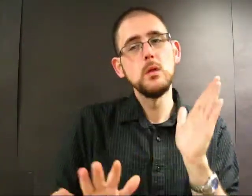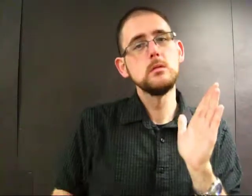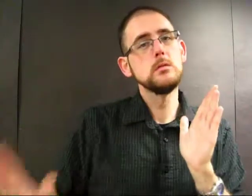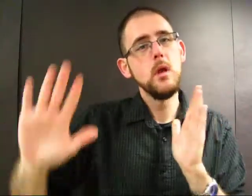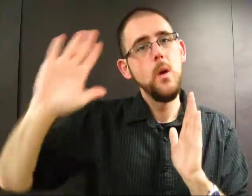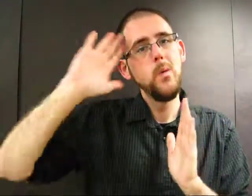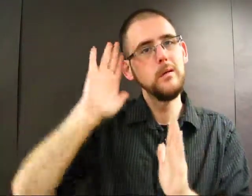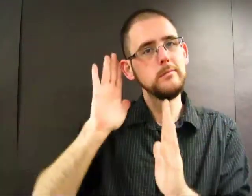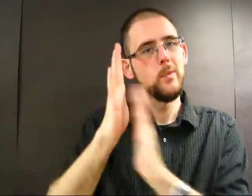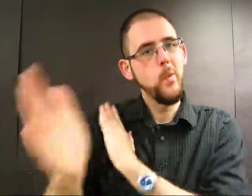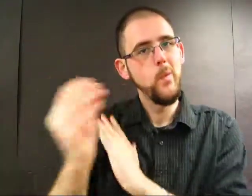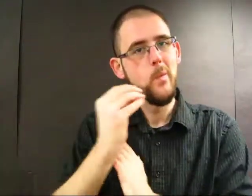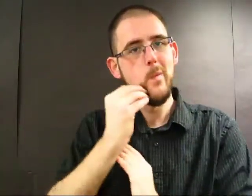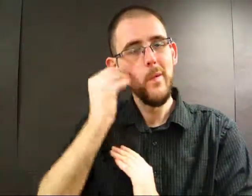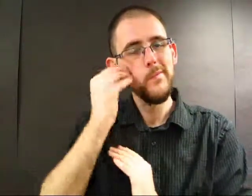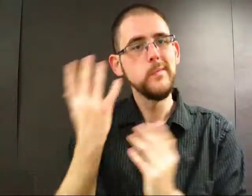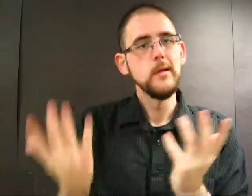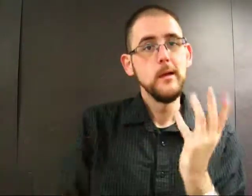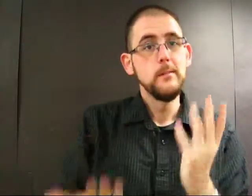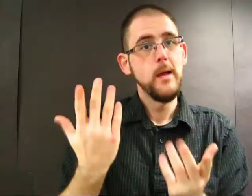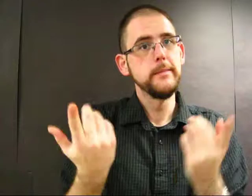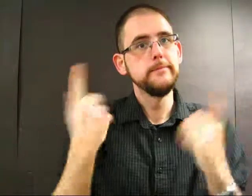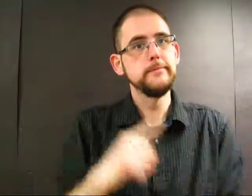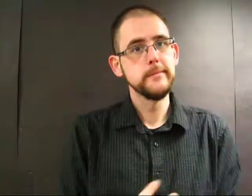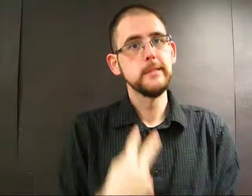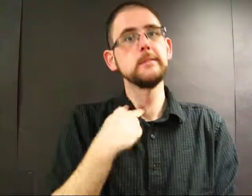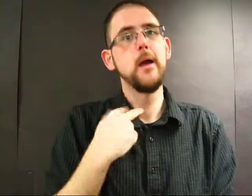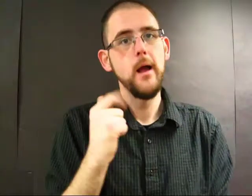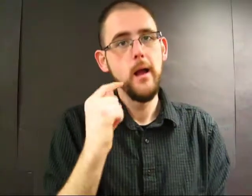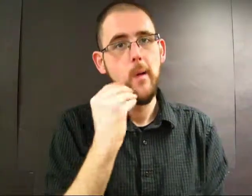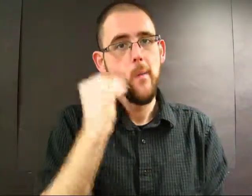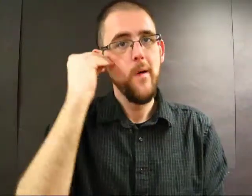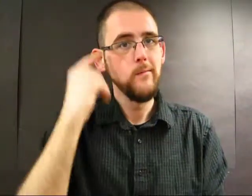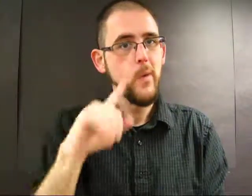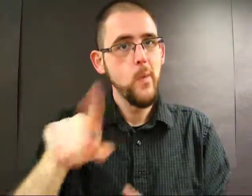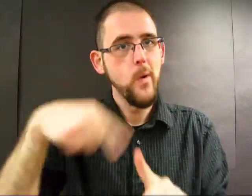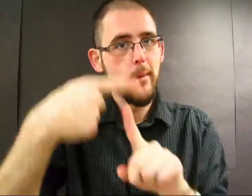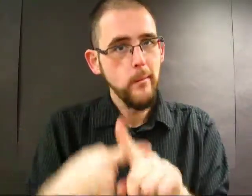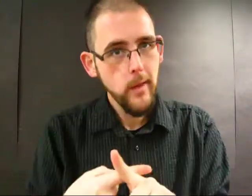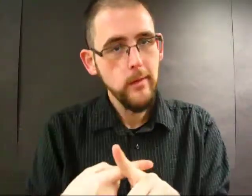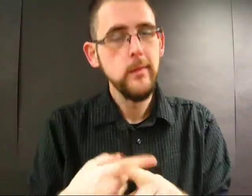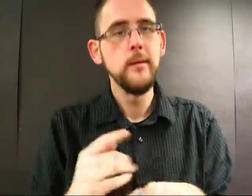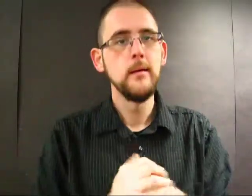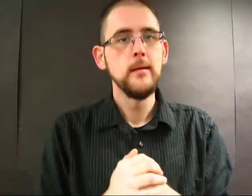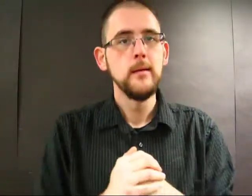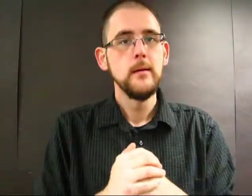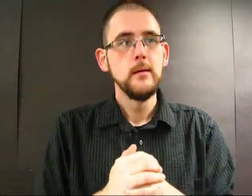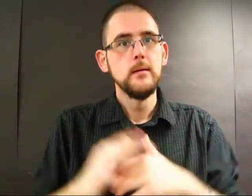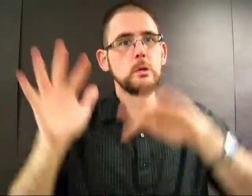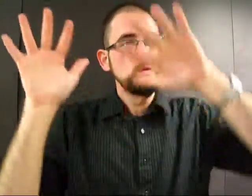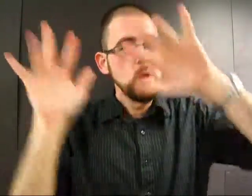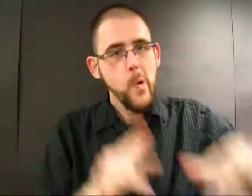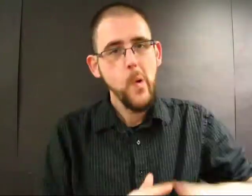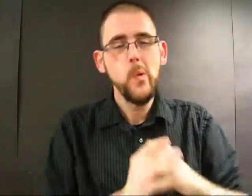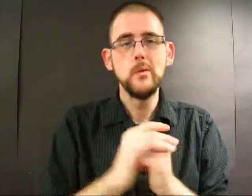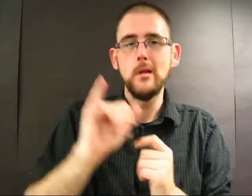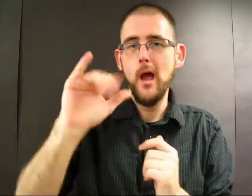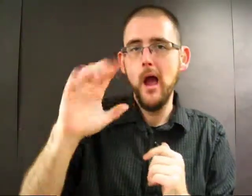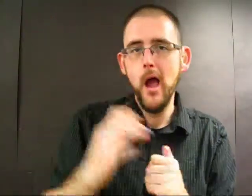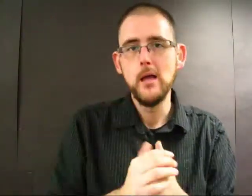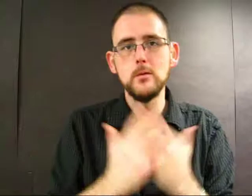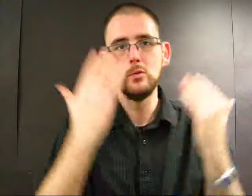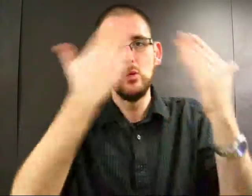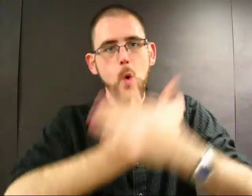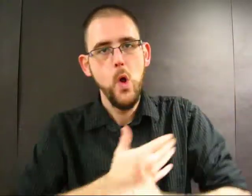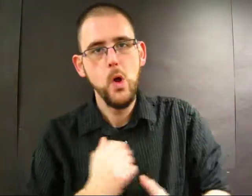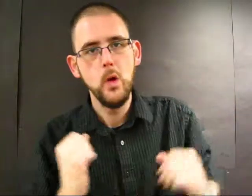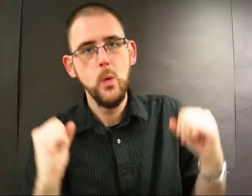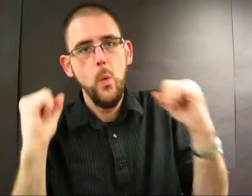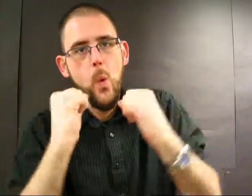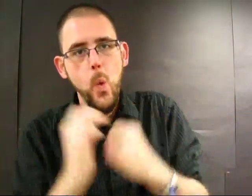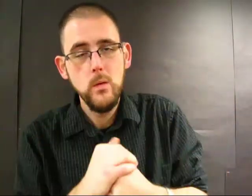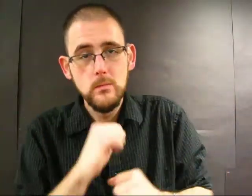going to be stuck at home for a month in the snow and ice and dark and cold,